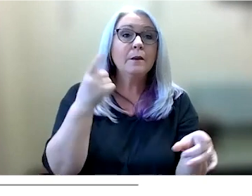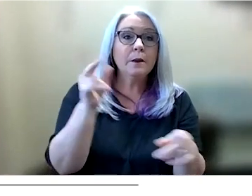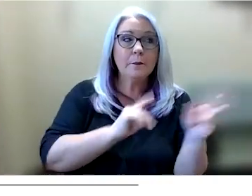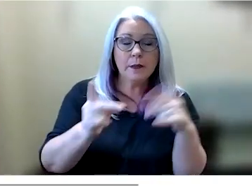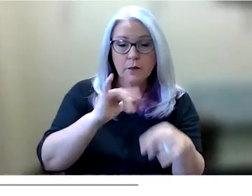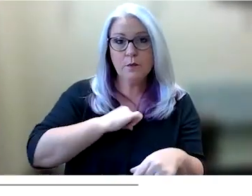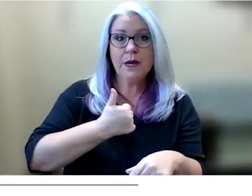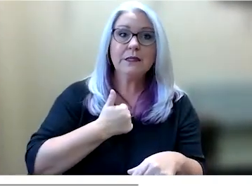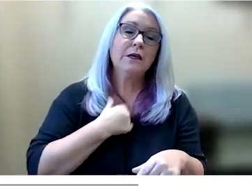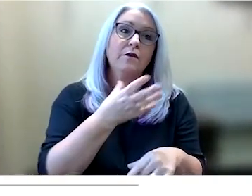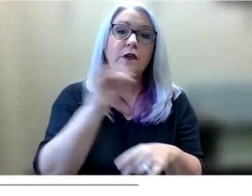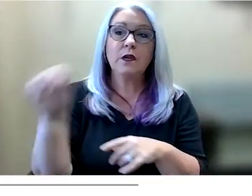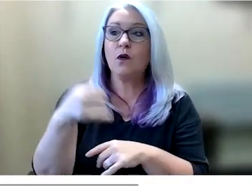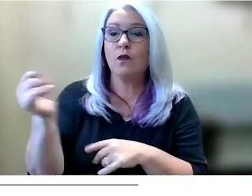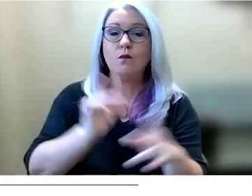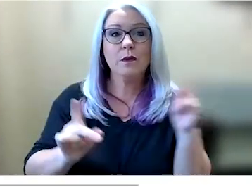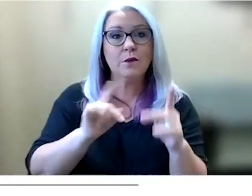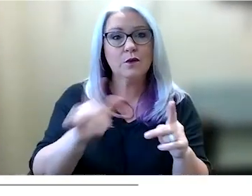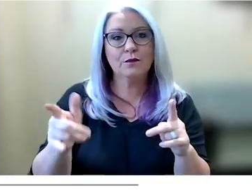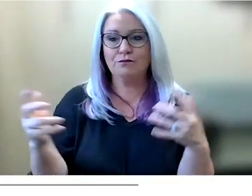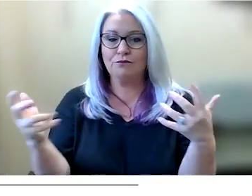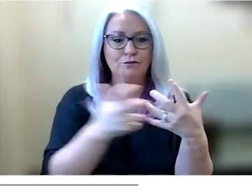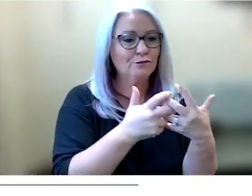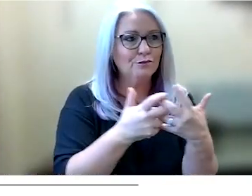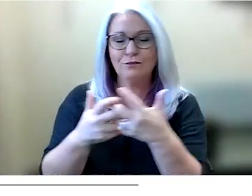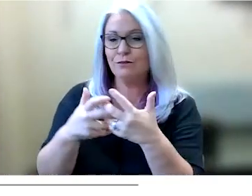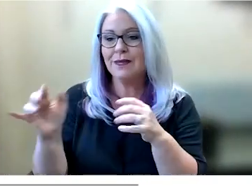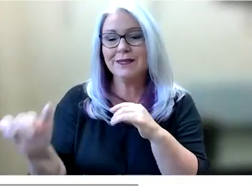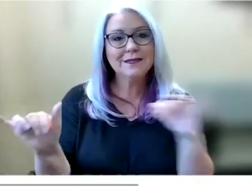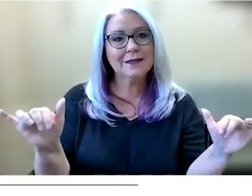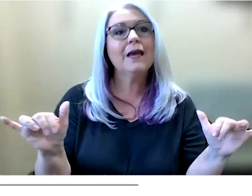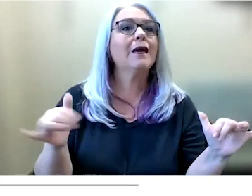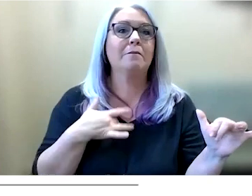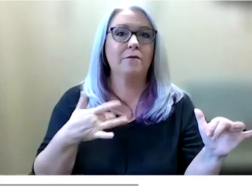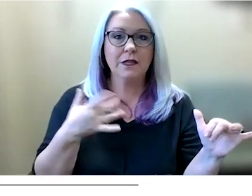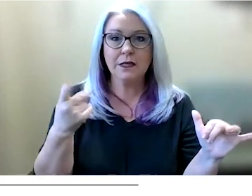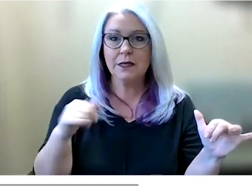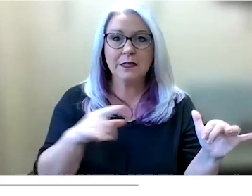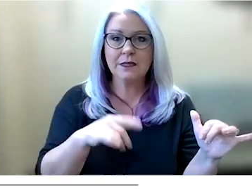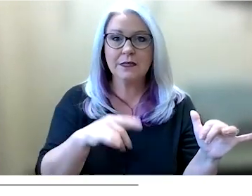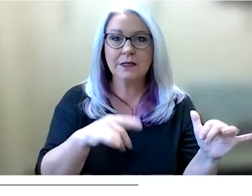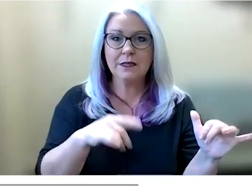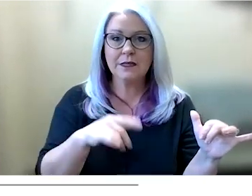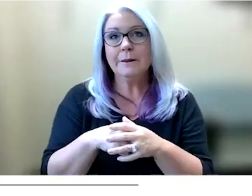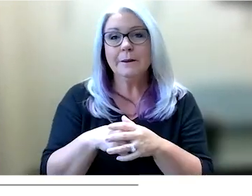including myself are meeting the criteria for this condition. This is a form of dysautonomia